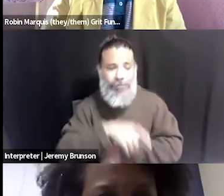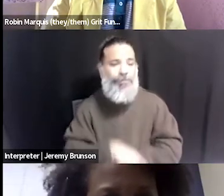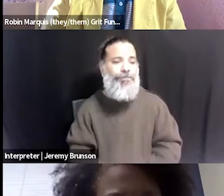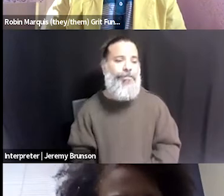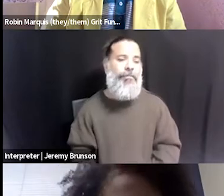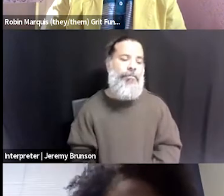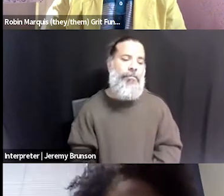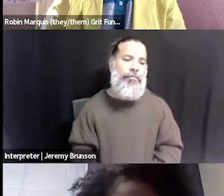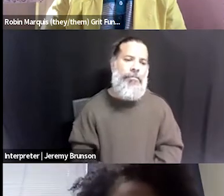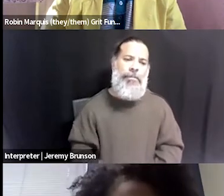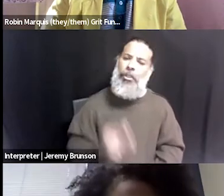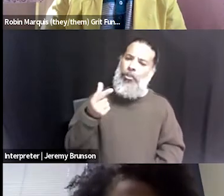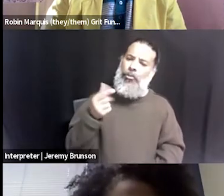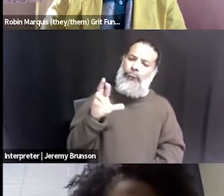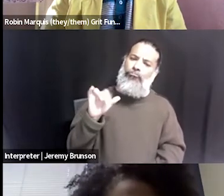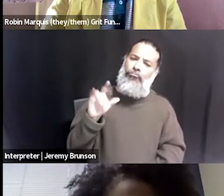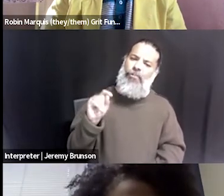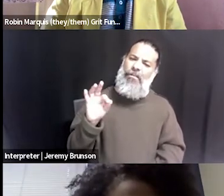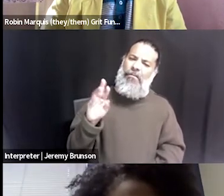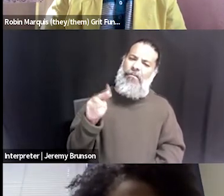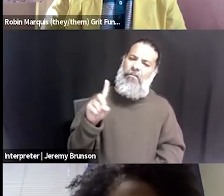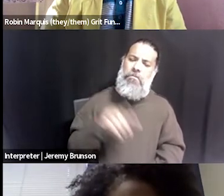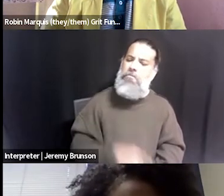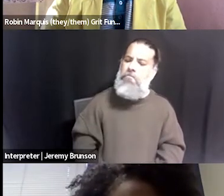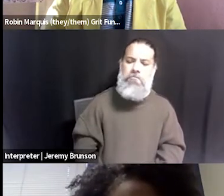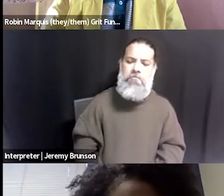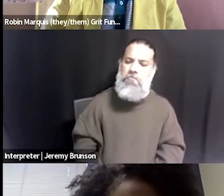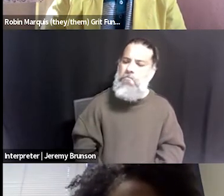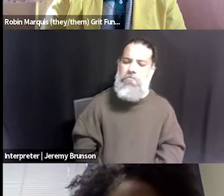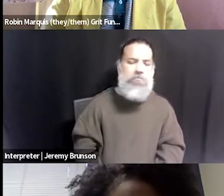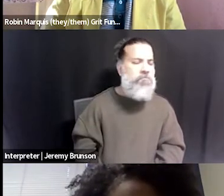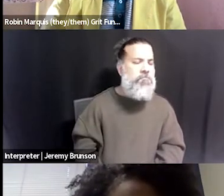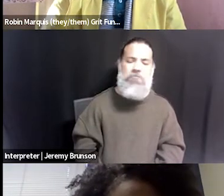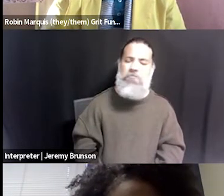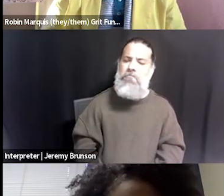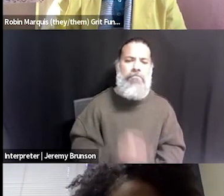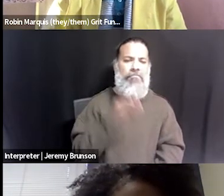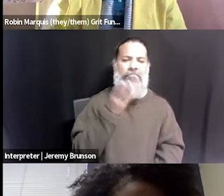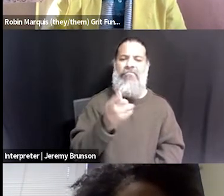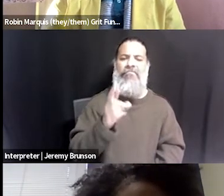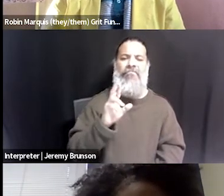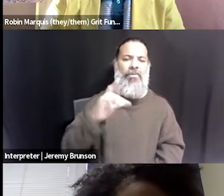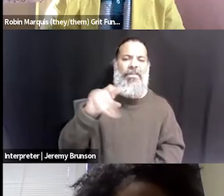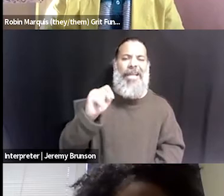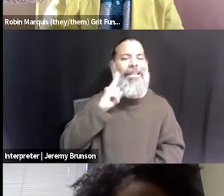To Grit Fund, I don't think I provided receipts. I think you just create a report.